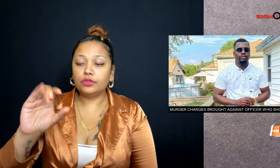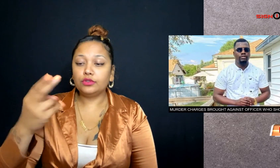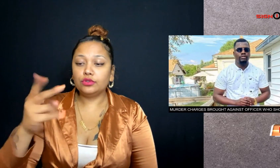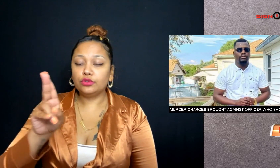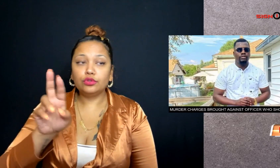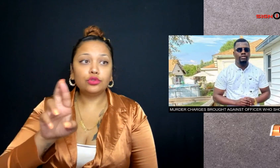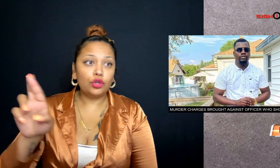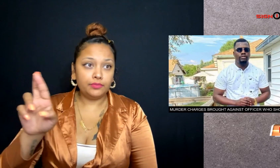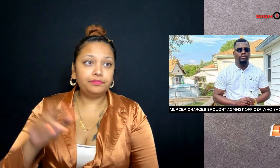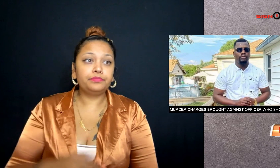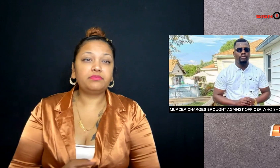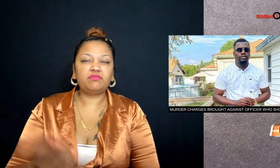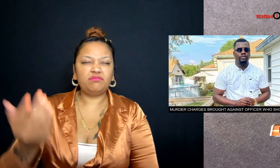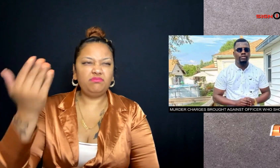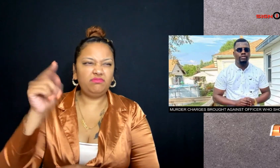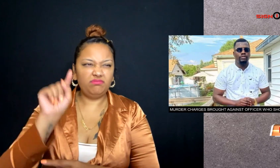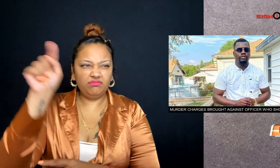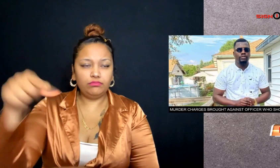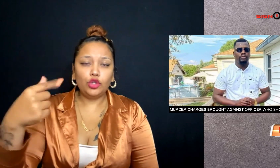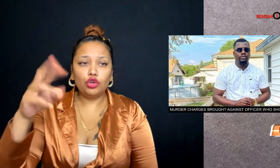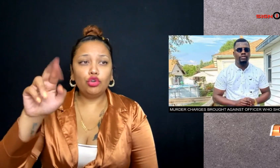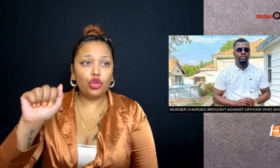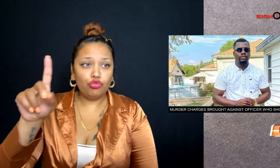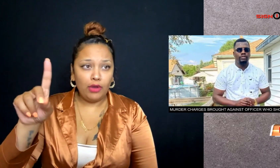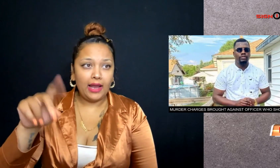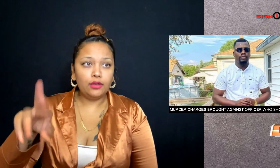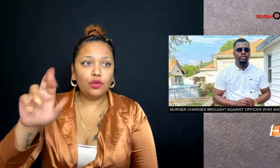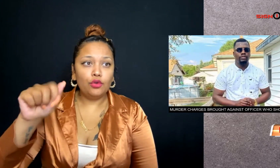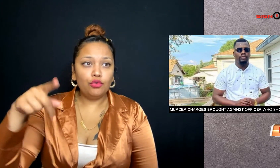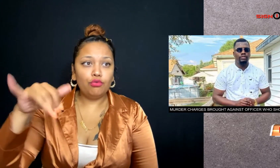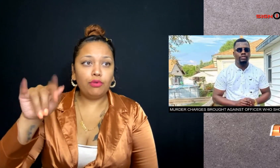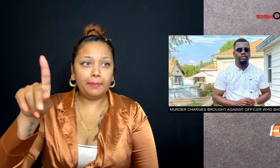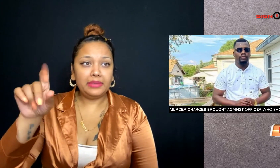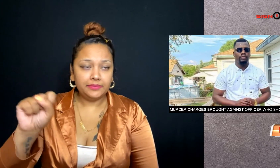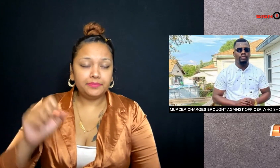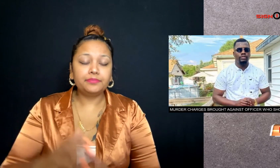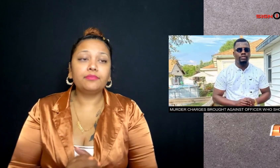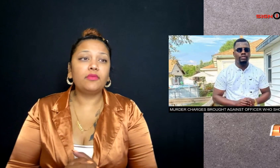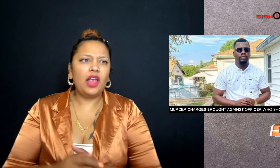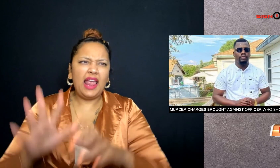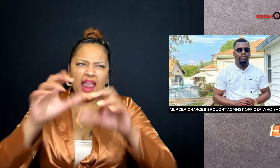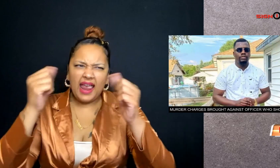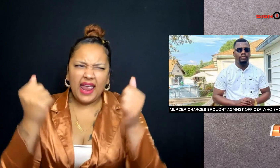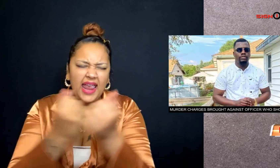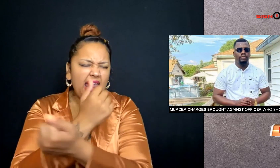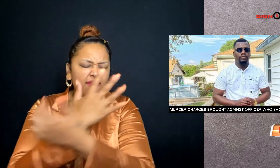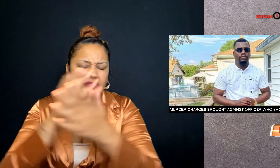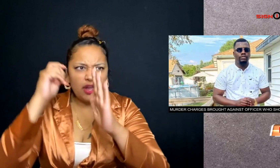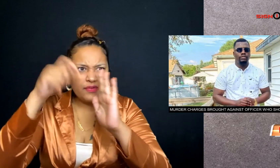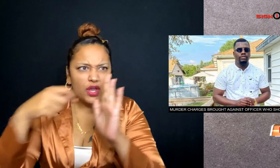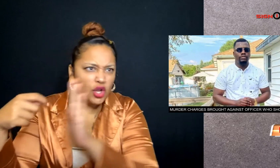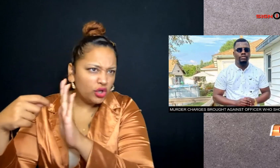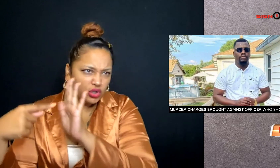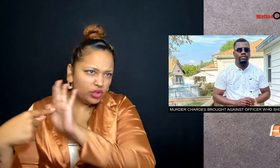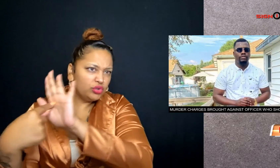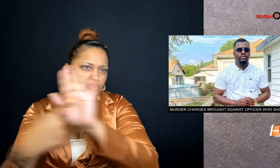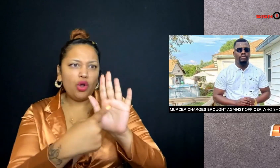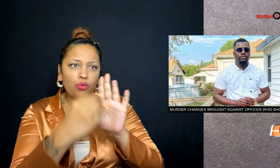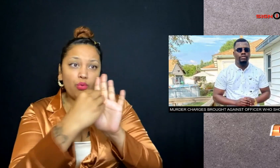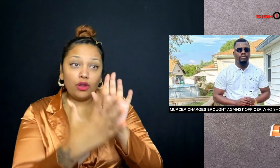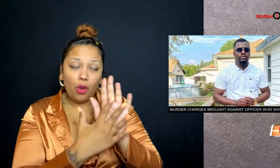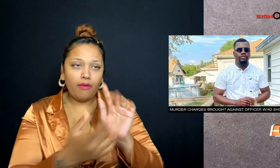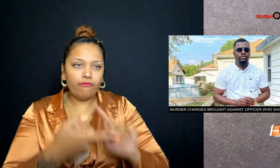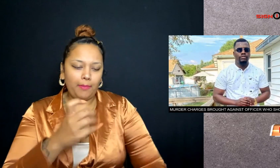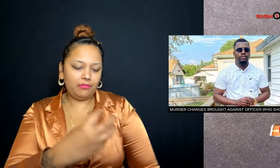police officer named Christopher Schurr in Grand Rapids the entire incident was recorded